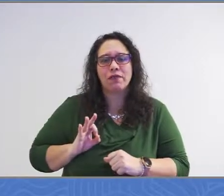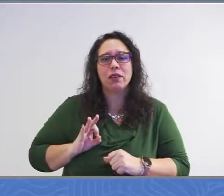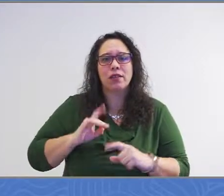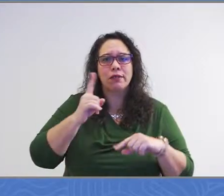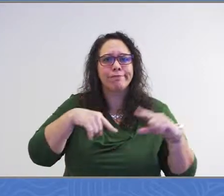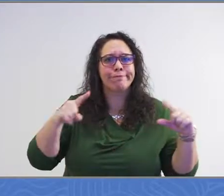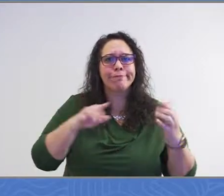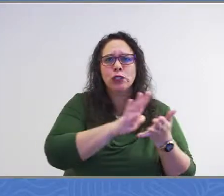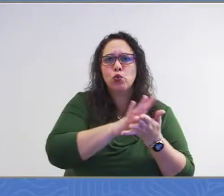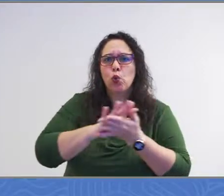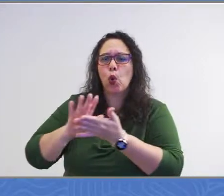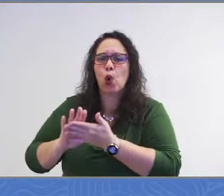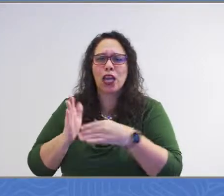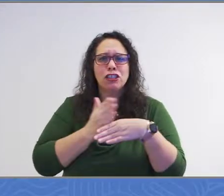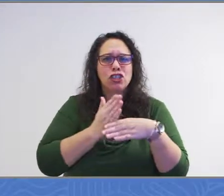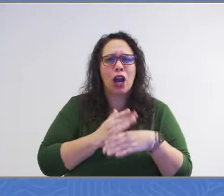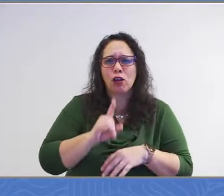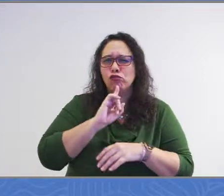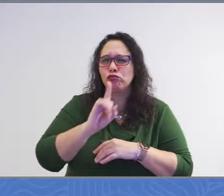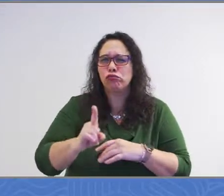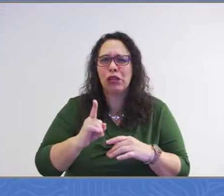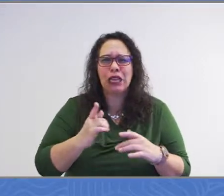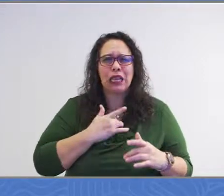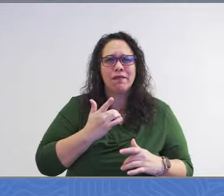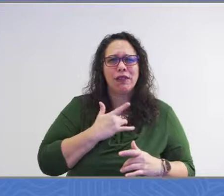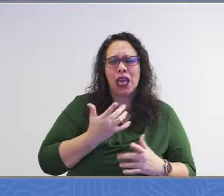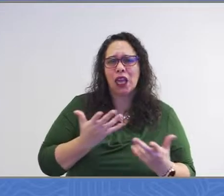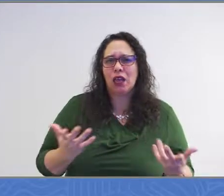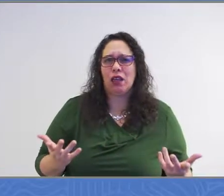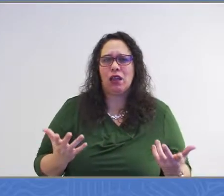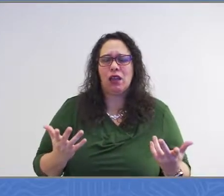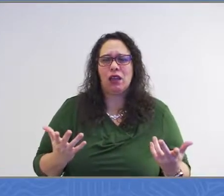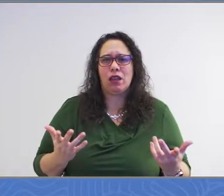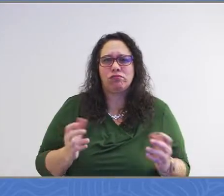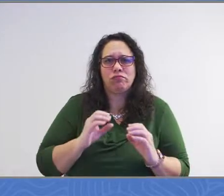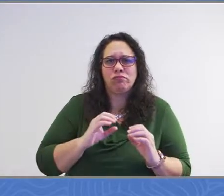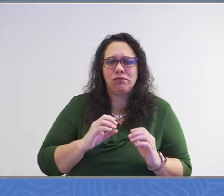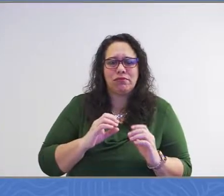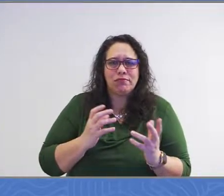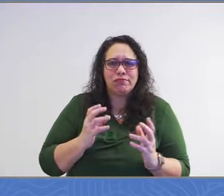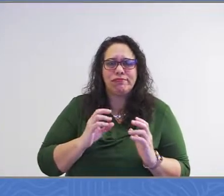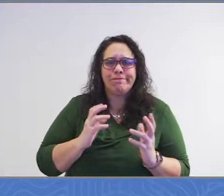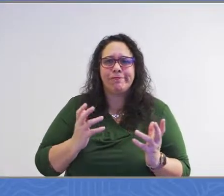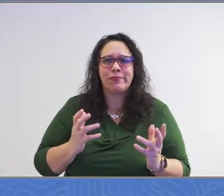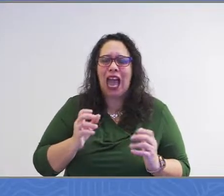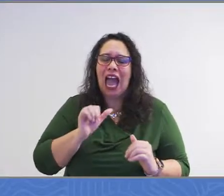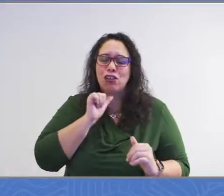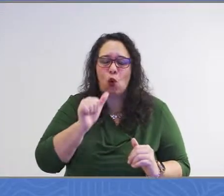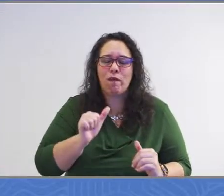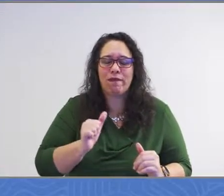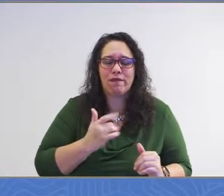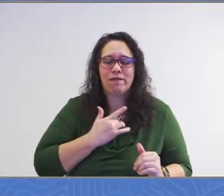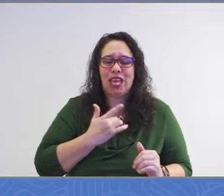to share how they really feel and safe with not the answer. I truly don't feel that we have sufficient safety measures